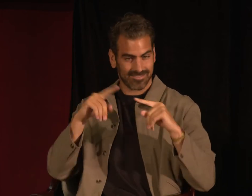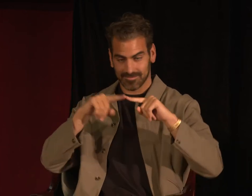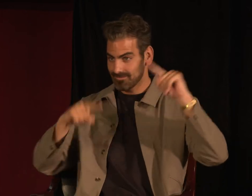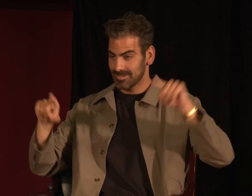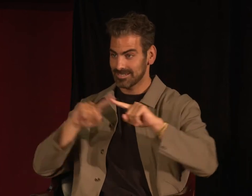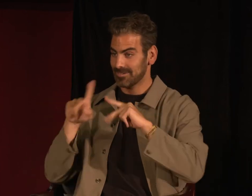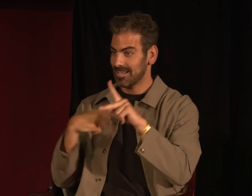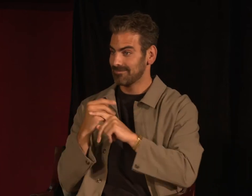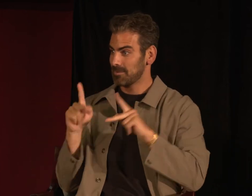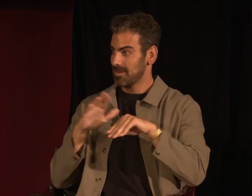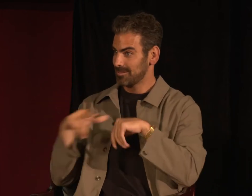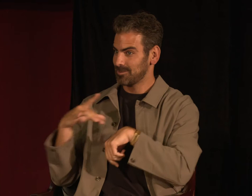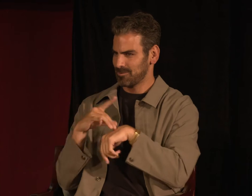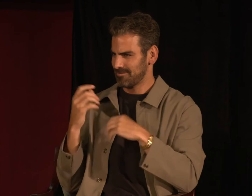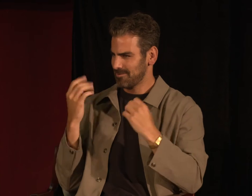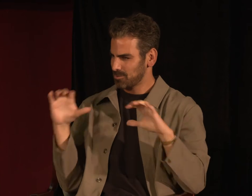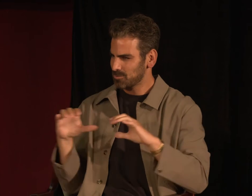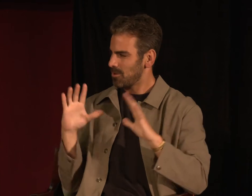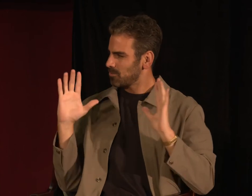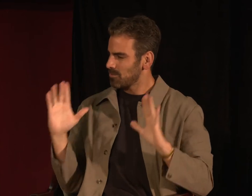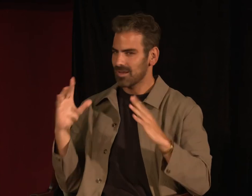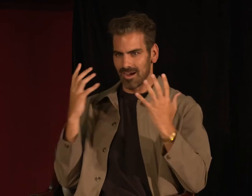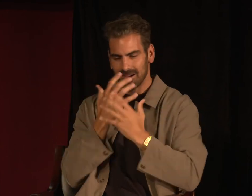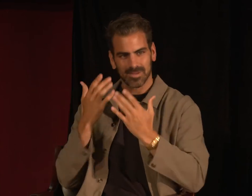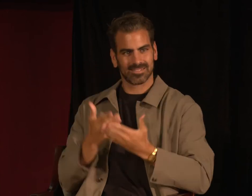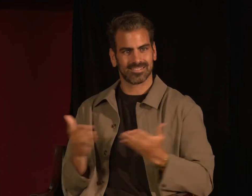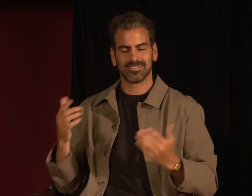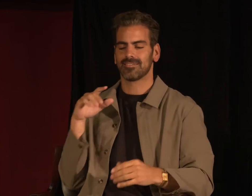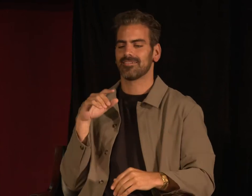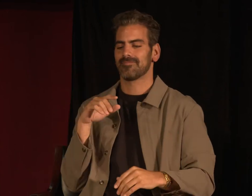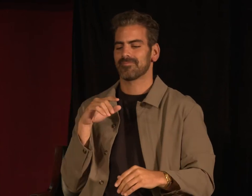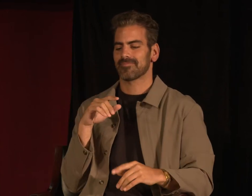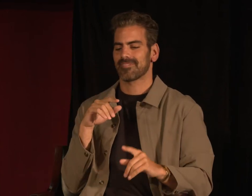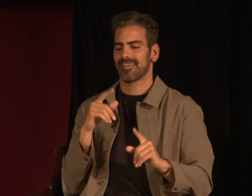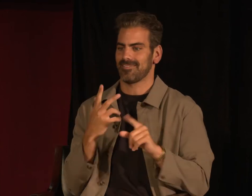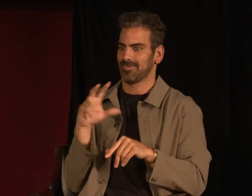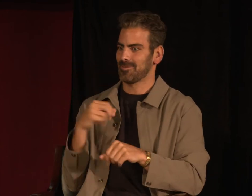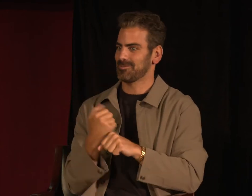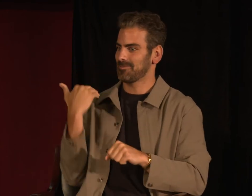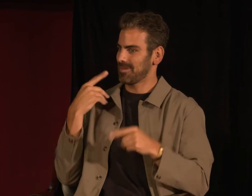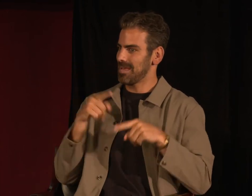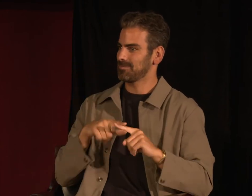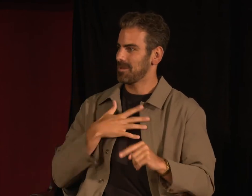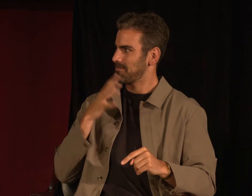But there are so many Deaf people. We have Deaf people all over the world who do incredible, amazing, groundbreaking things.